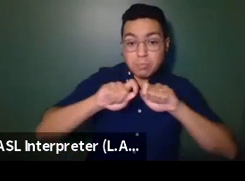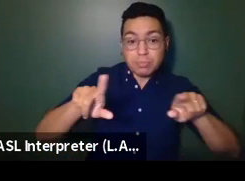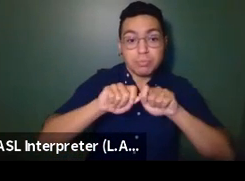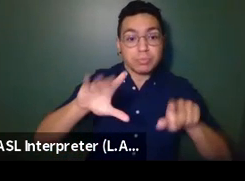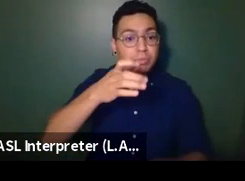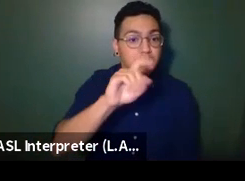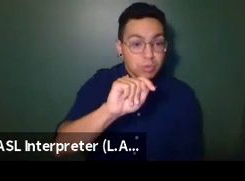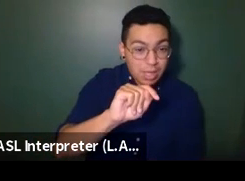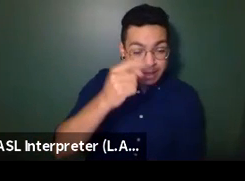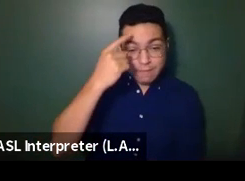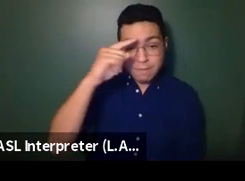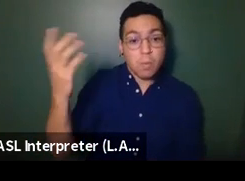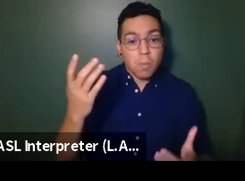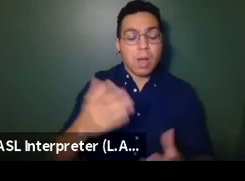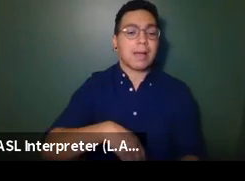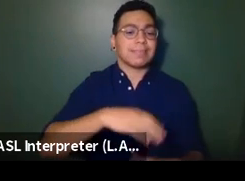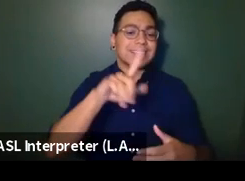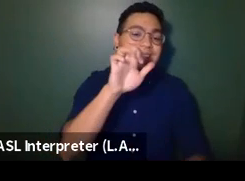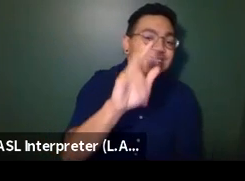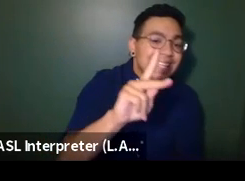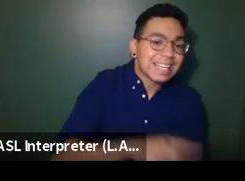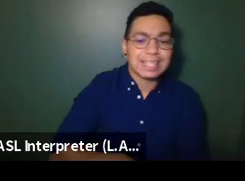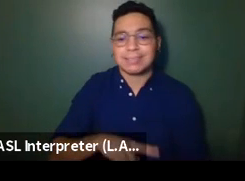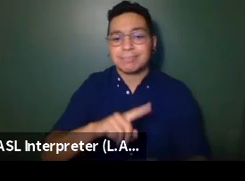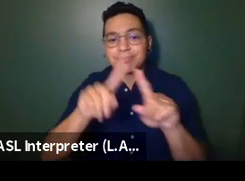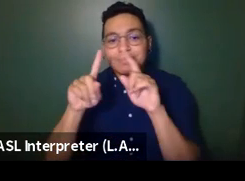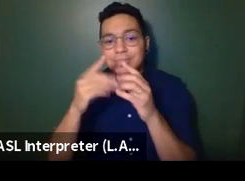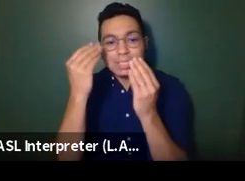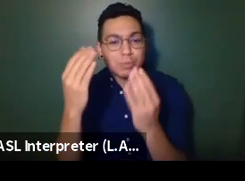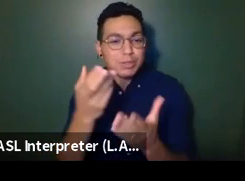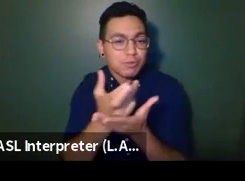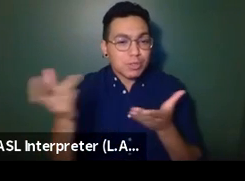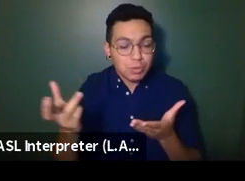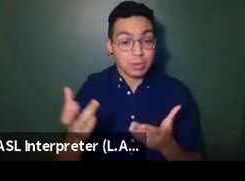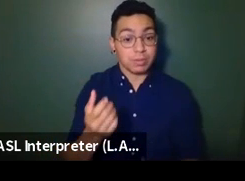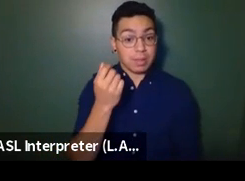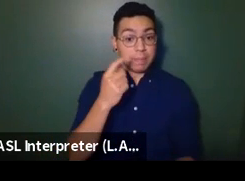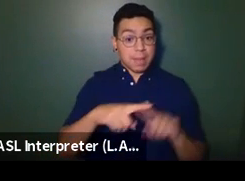Jeff Crawford: And your Q and A button that you'll see on the bottom of your screen. The Q&A button, please use your Q&A for questions.